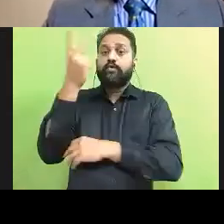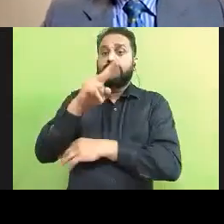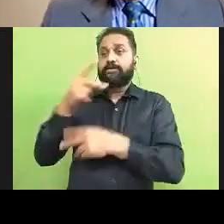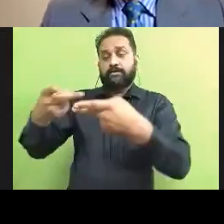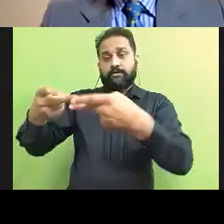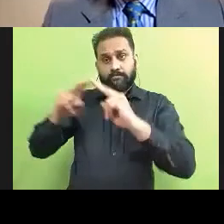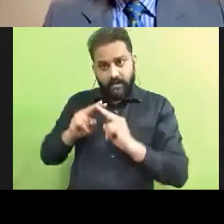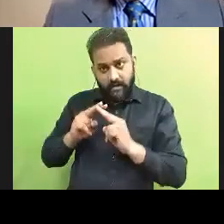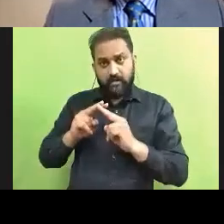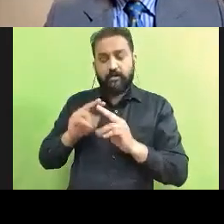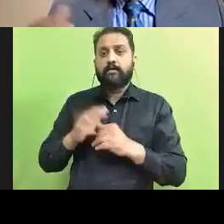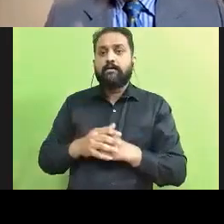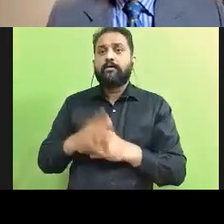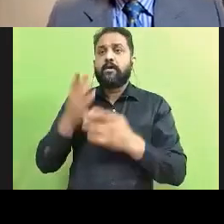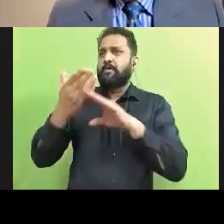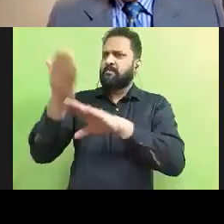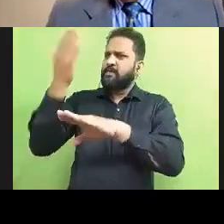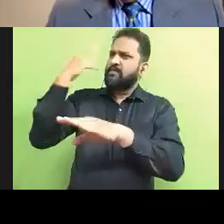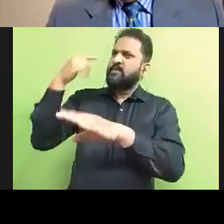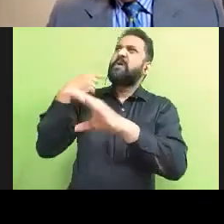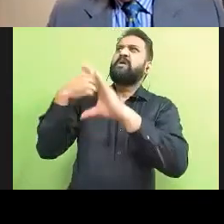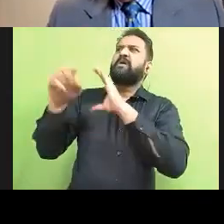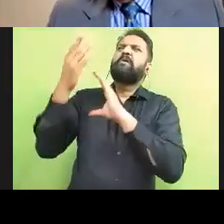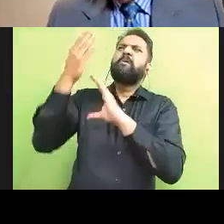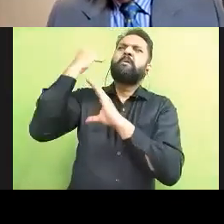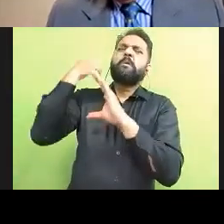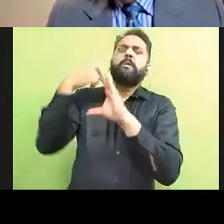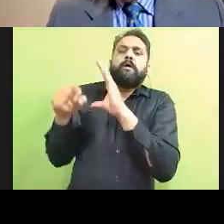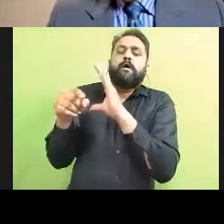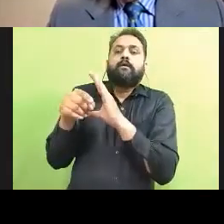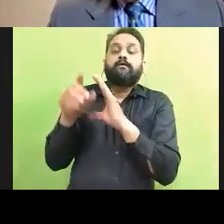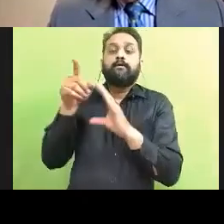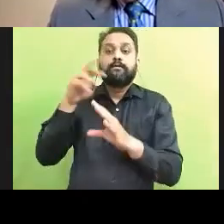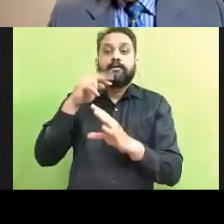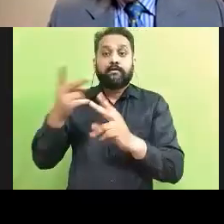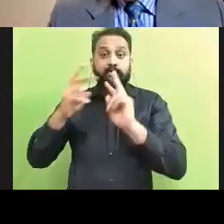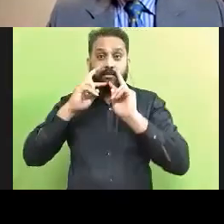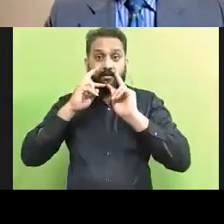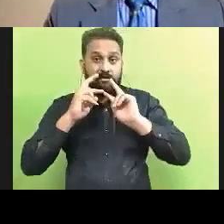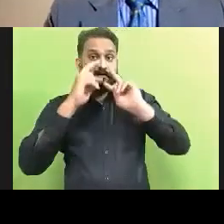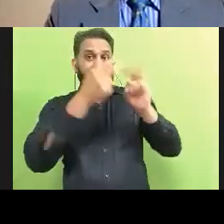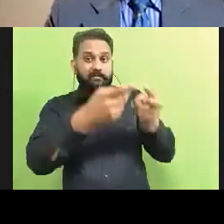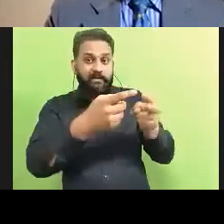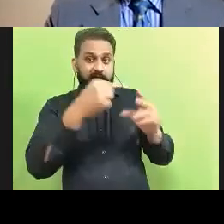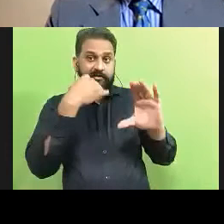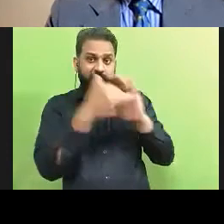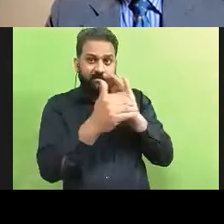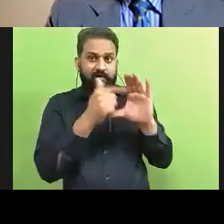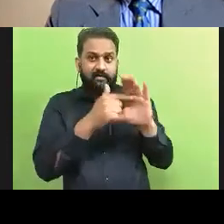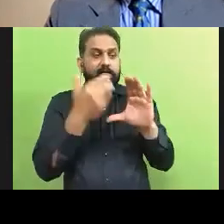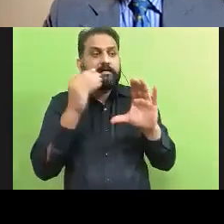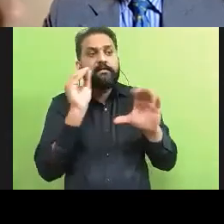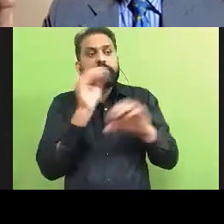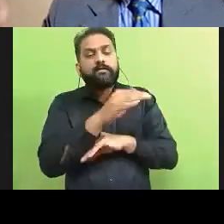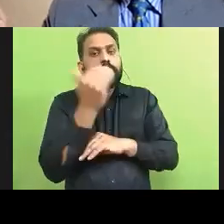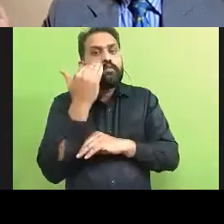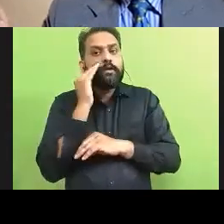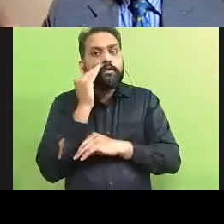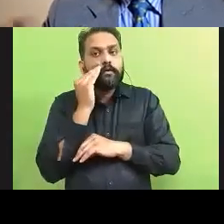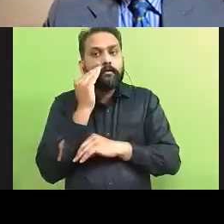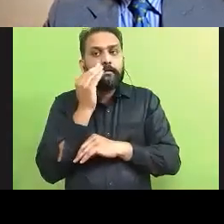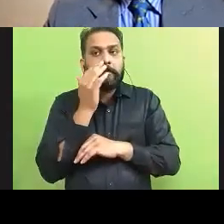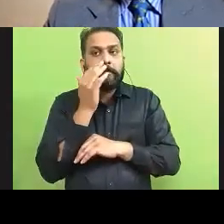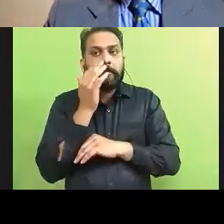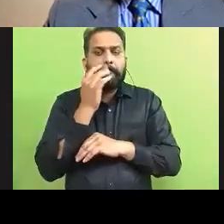sent someday then say the reply of the email when it was given and then you calculate and put days